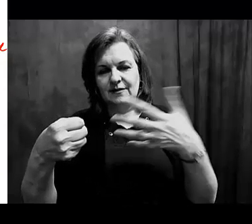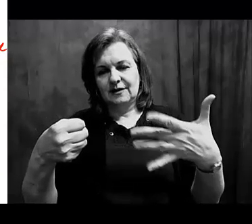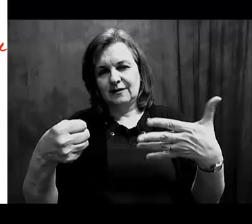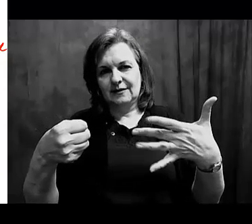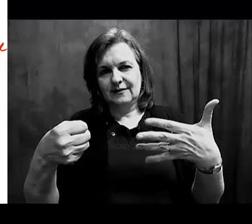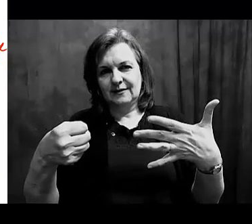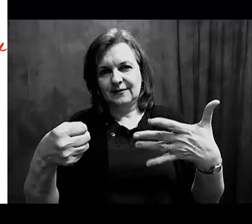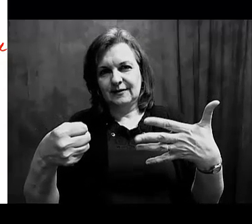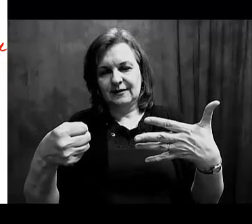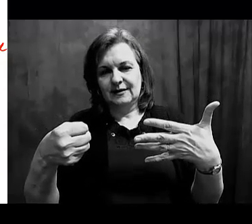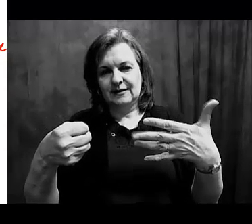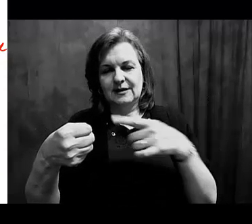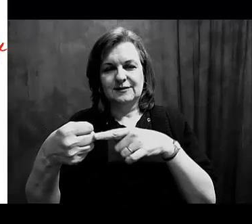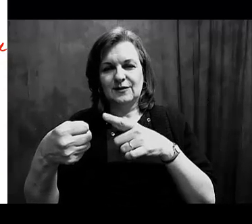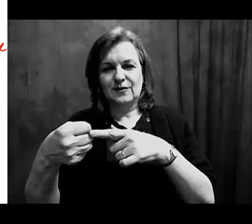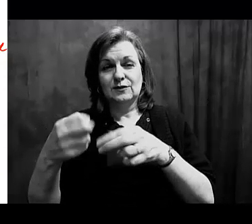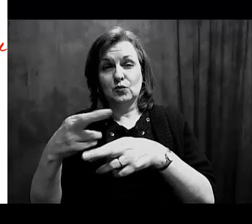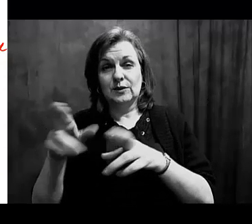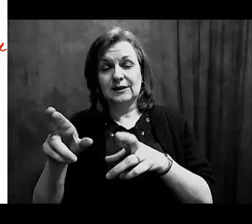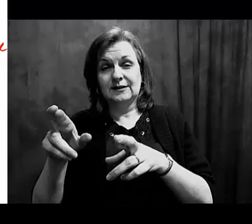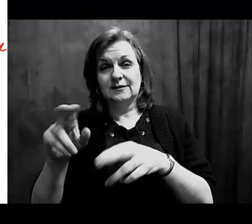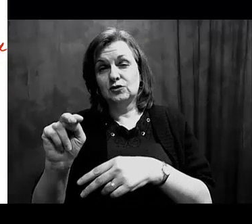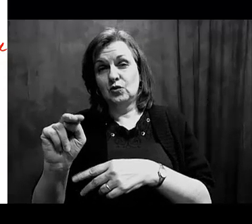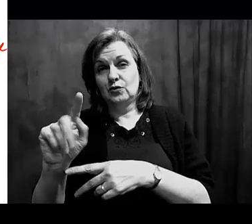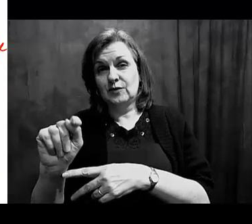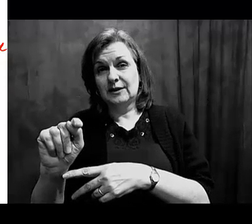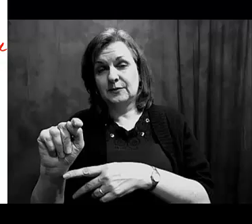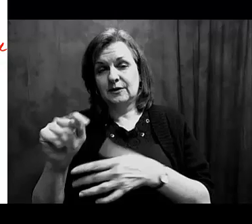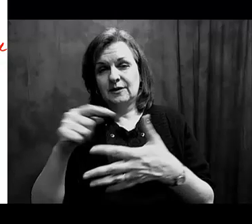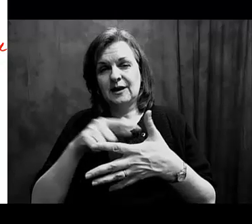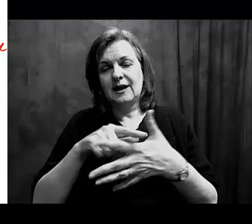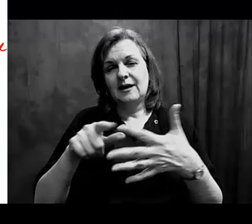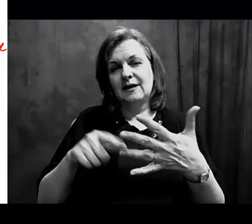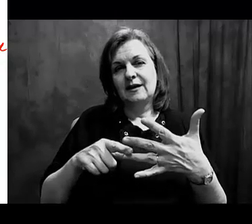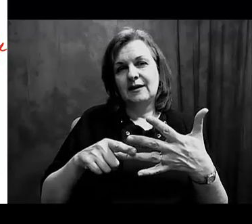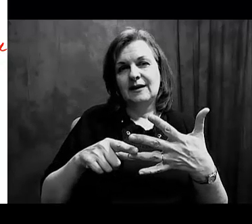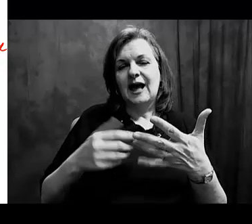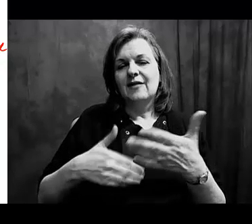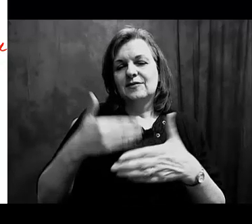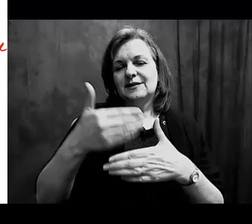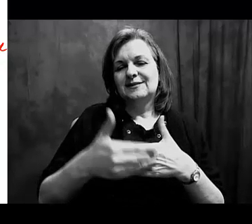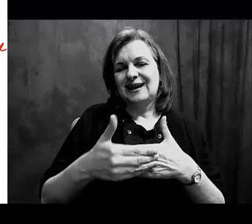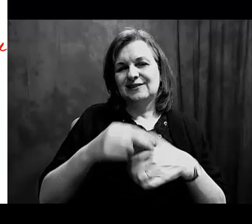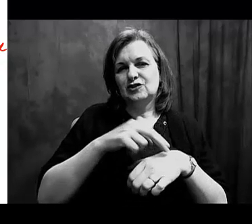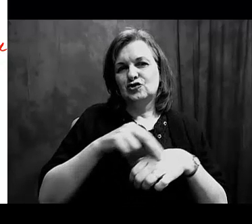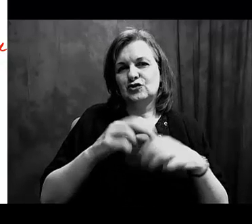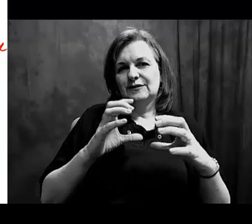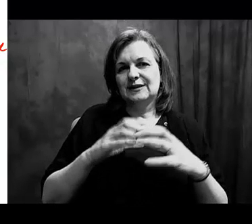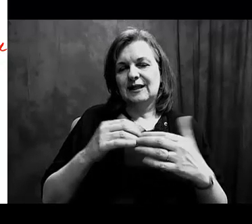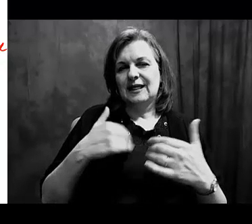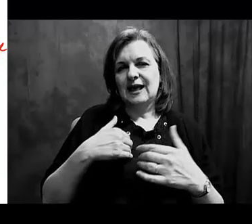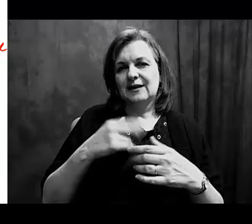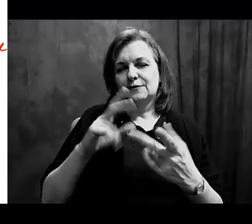picked up by protein receptors on the surface of the next nerve cell